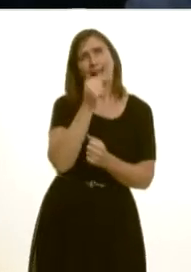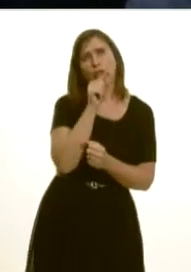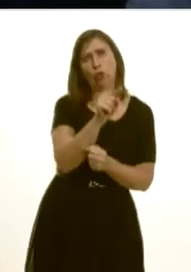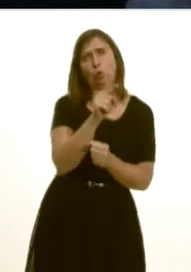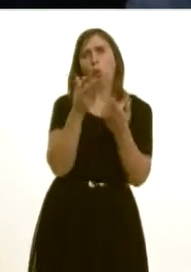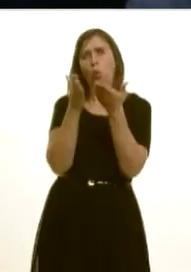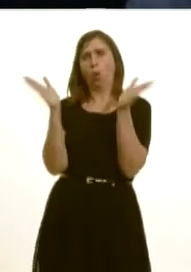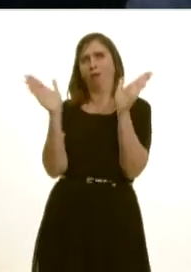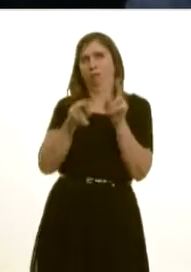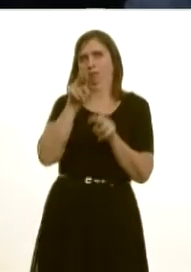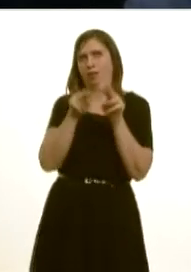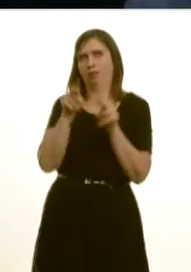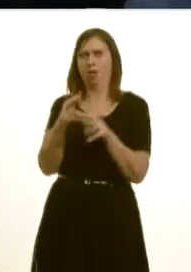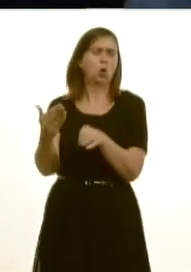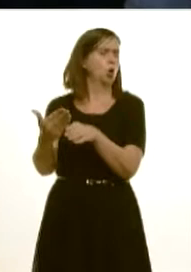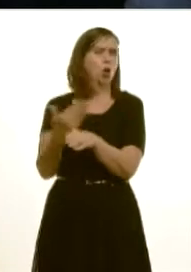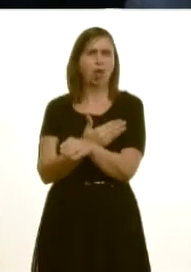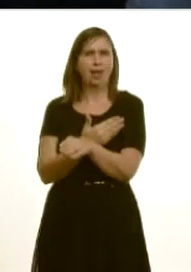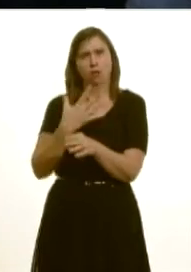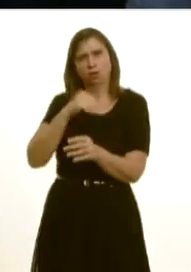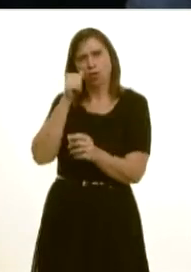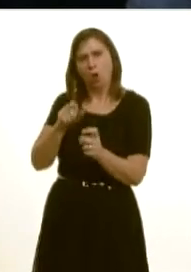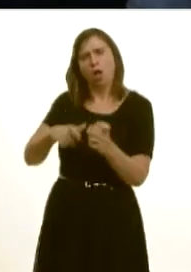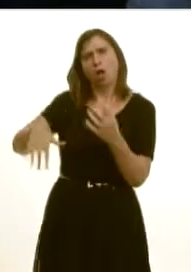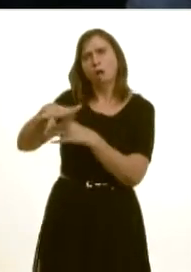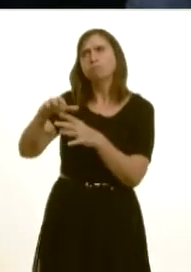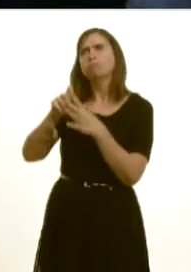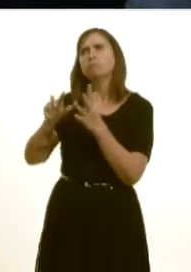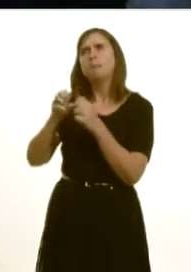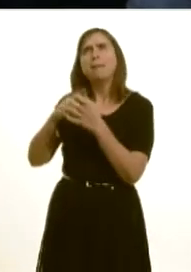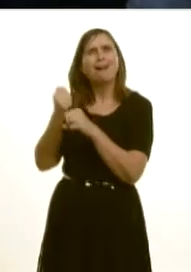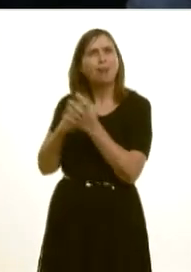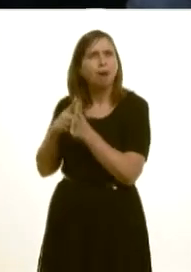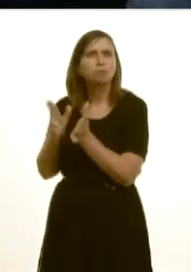at a very early stage, of the impact on communities like Baglan, and other communities in that